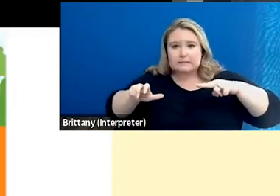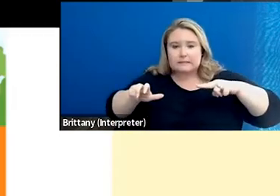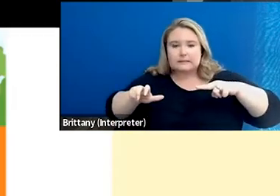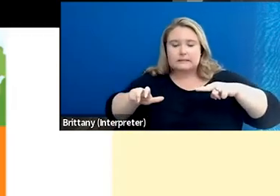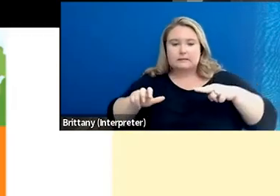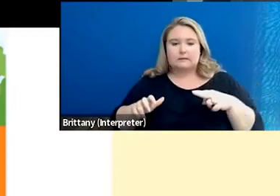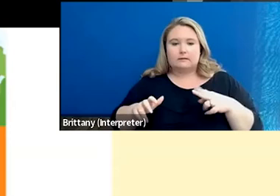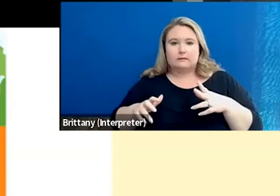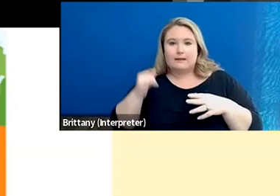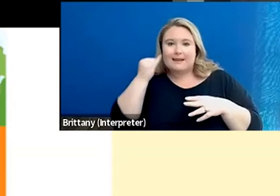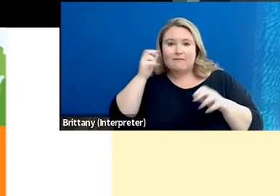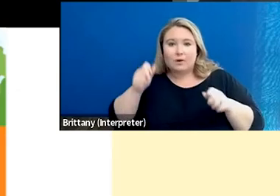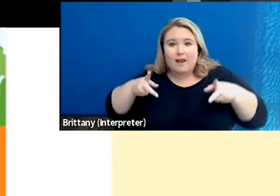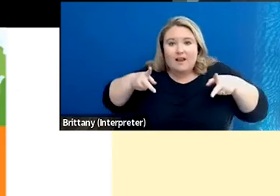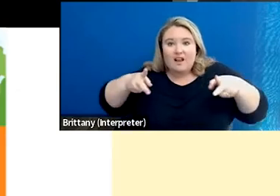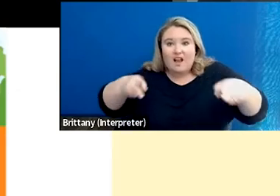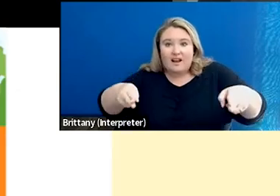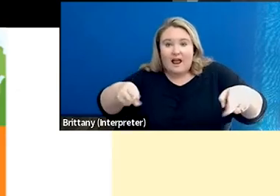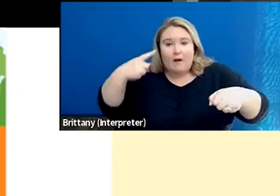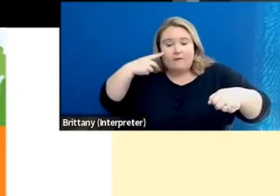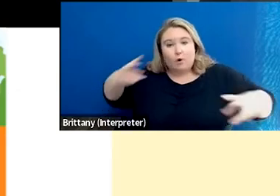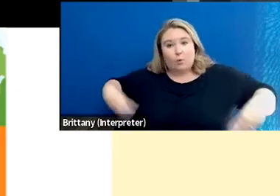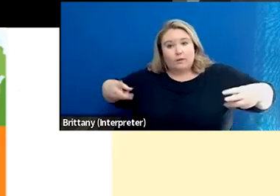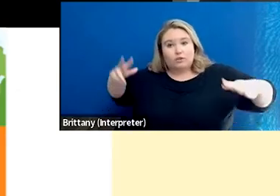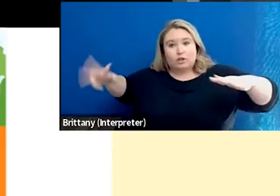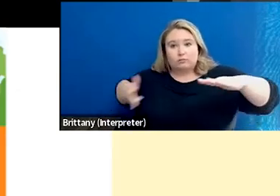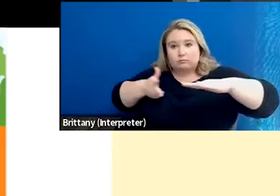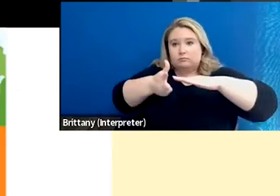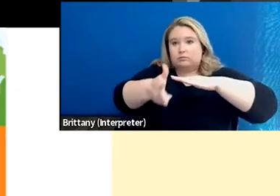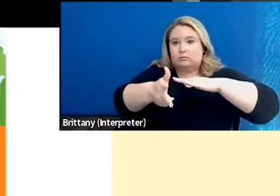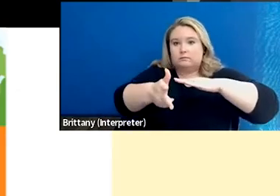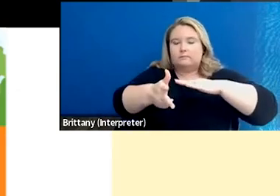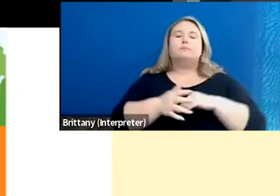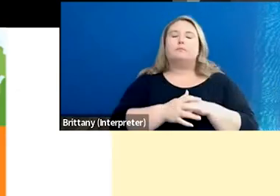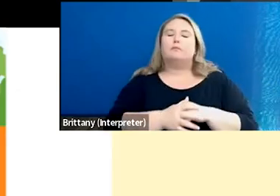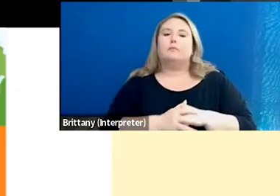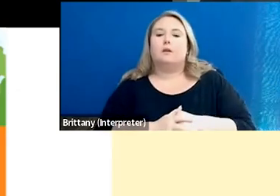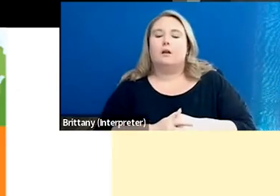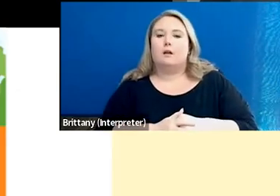That is correct. With regards to the bus benches being covered.,